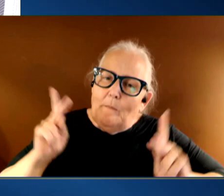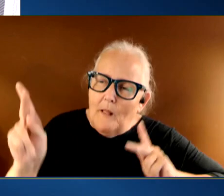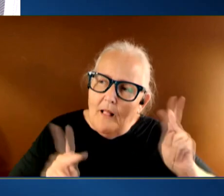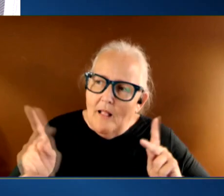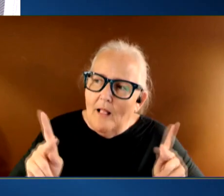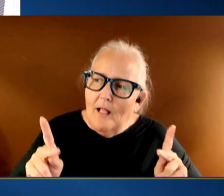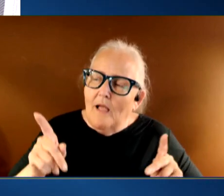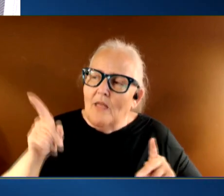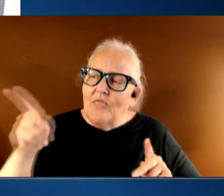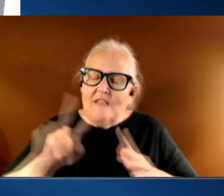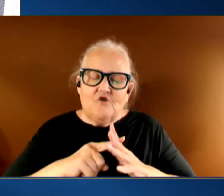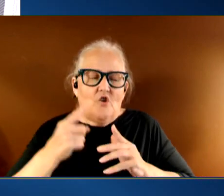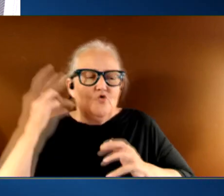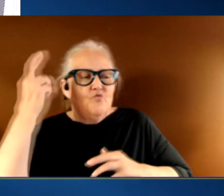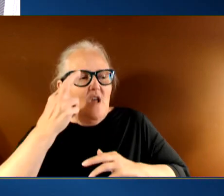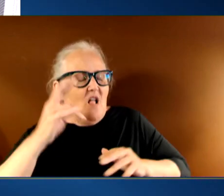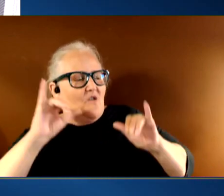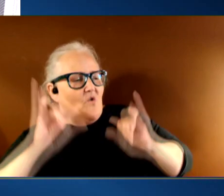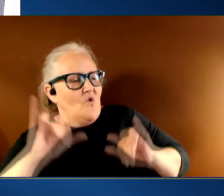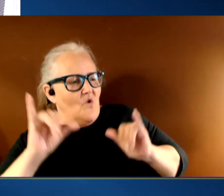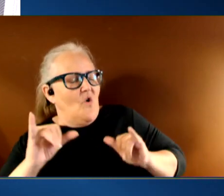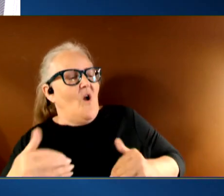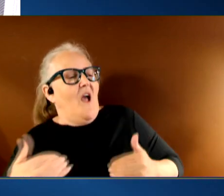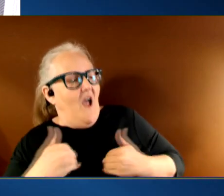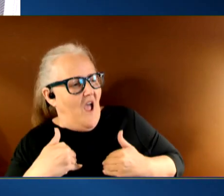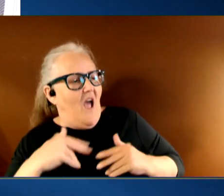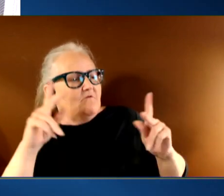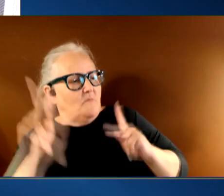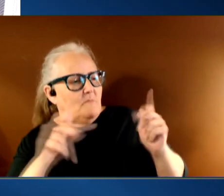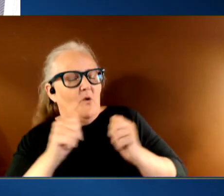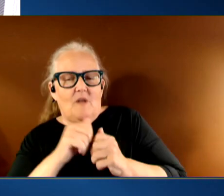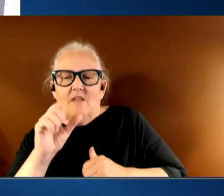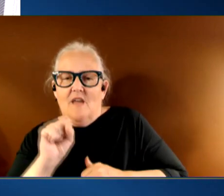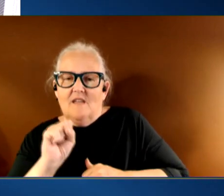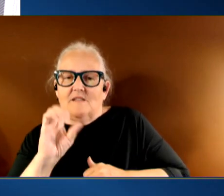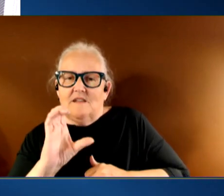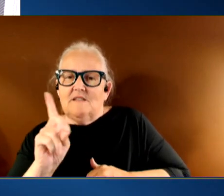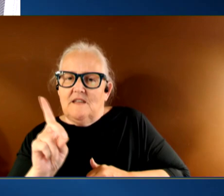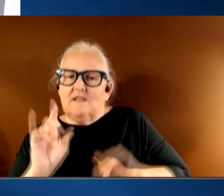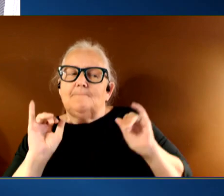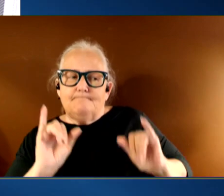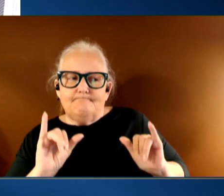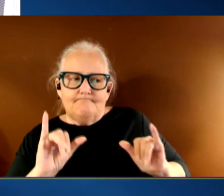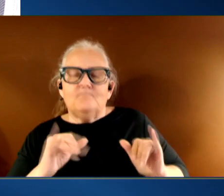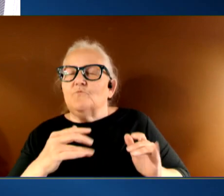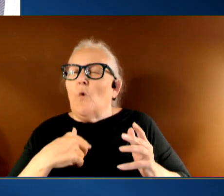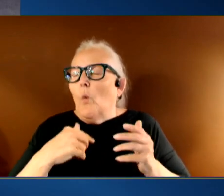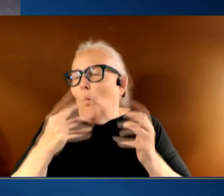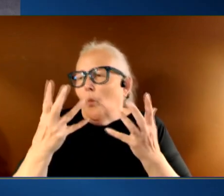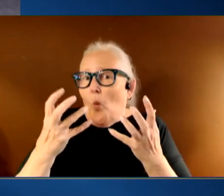those are two of the things that we're doing, but clearly we can be doing more. So --